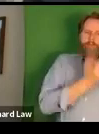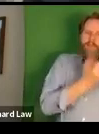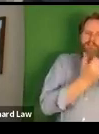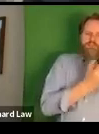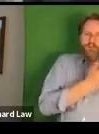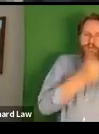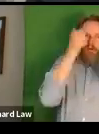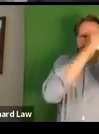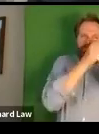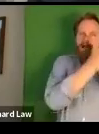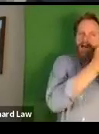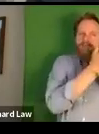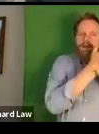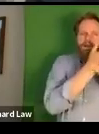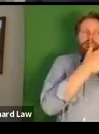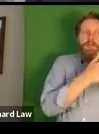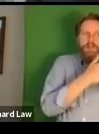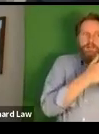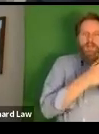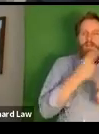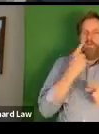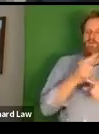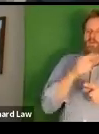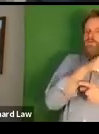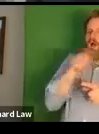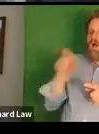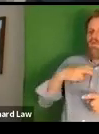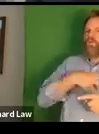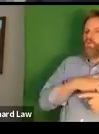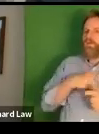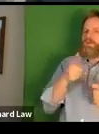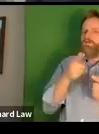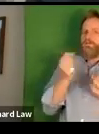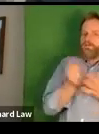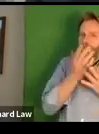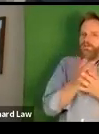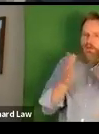ensure that we cover all of the issues because it's very complex everybody's in